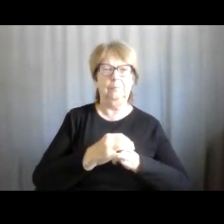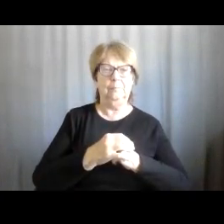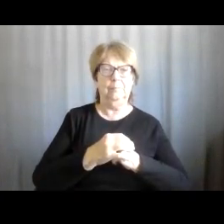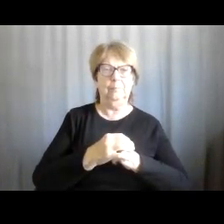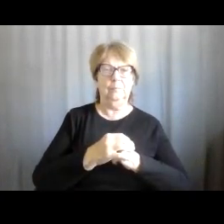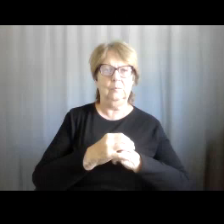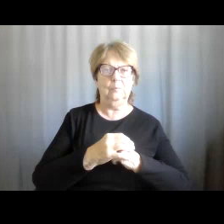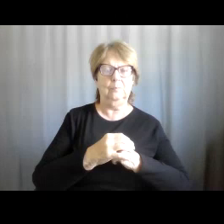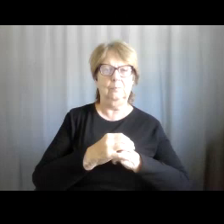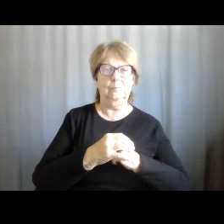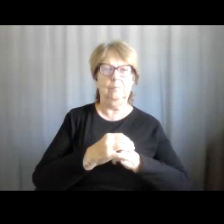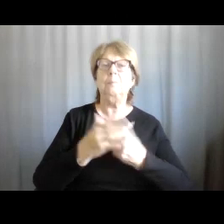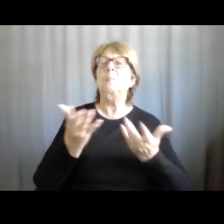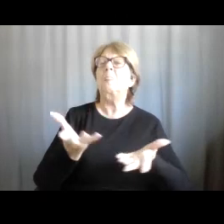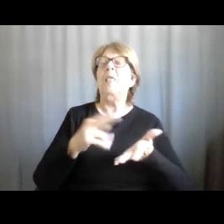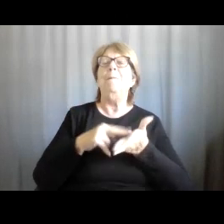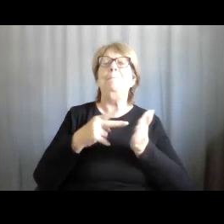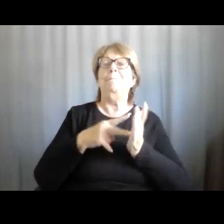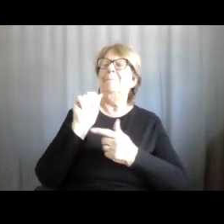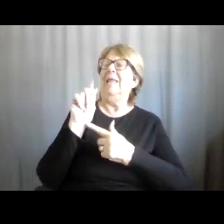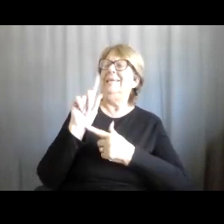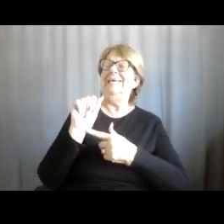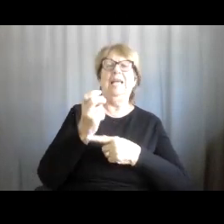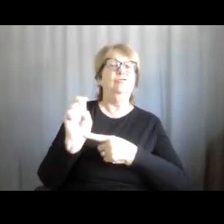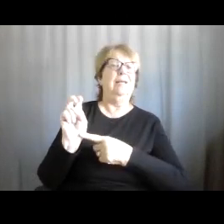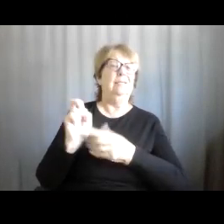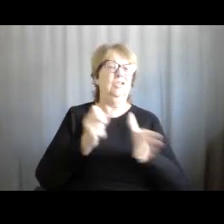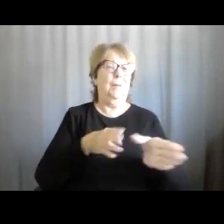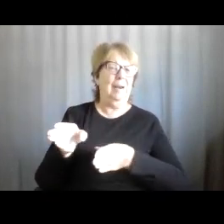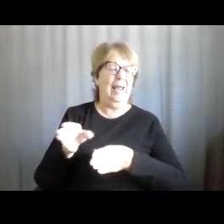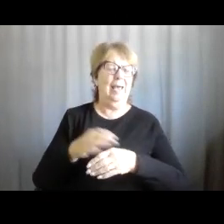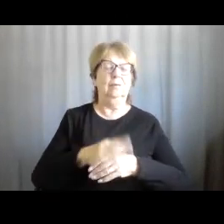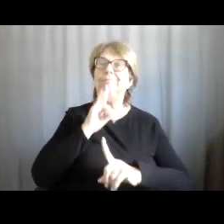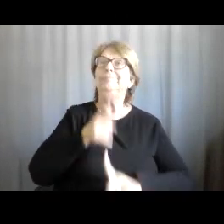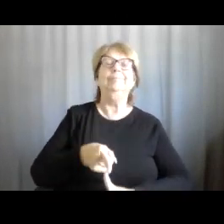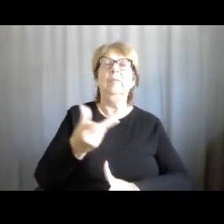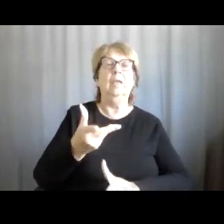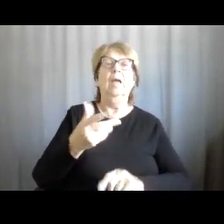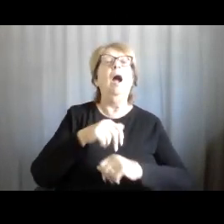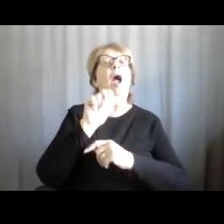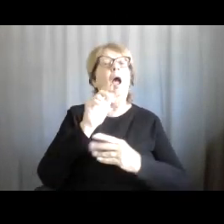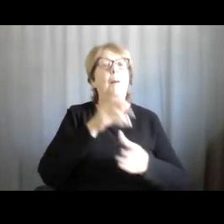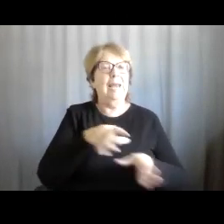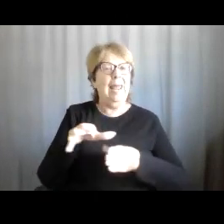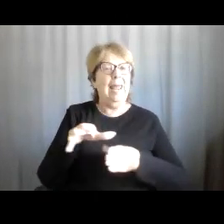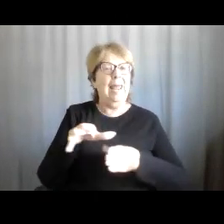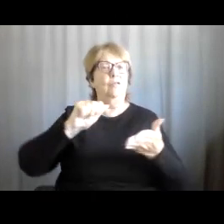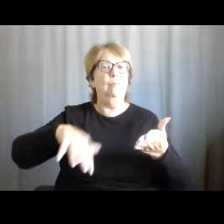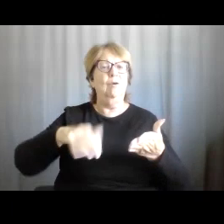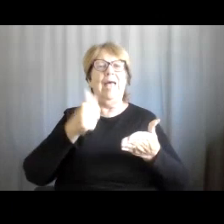[Roby Poche (DES)] So what is an ADA transition plan? [Roby Poche (DES)] At its core, it is a plan for the removal of physical barriers.